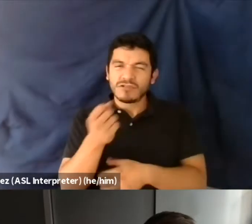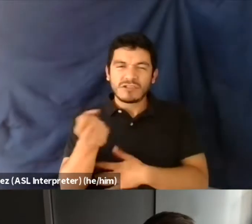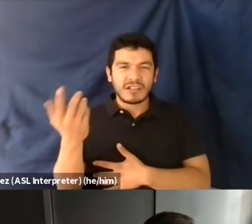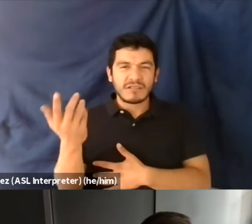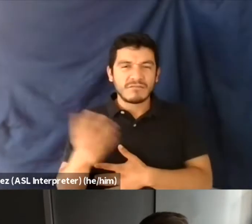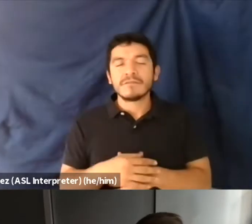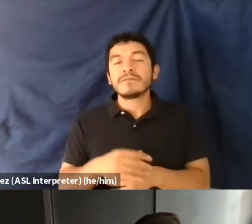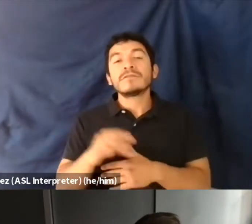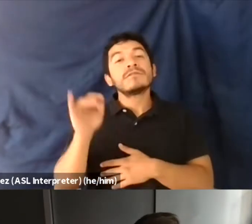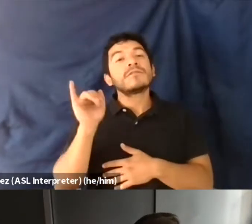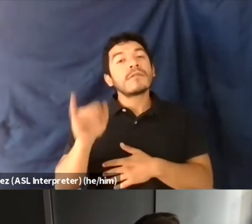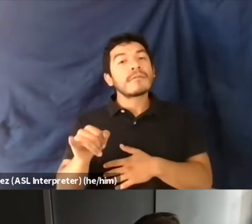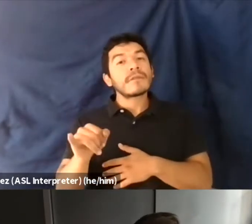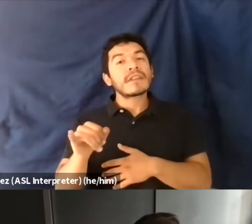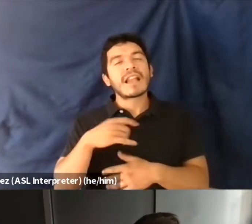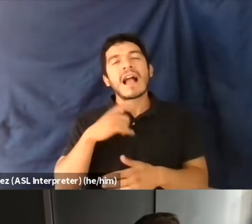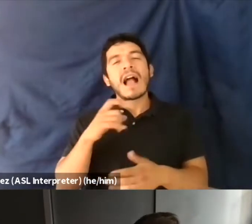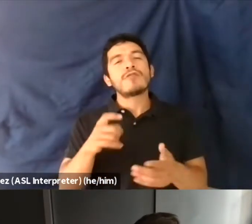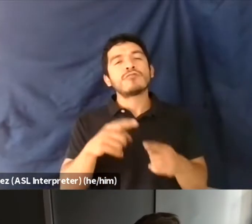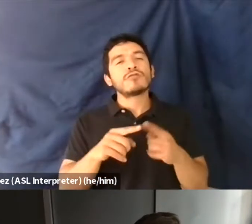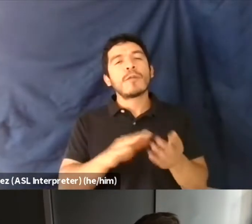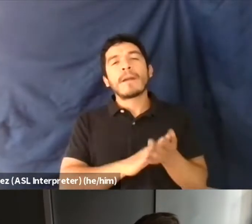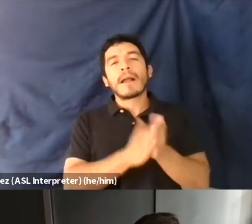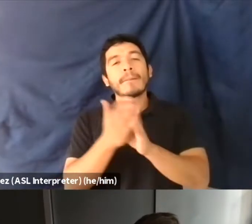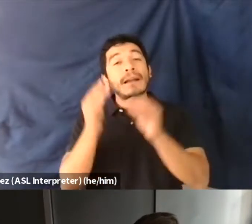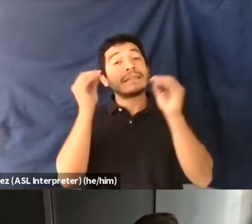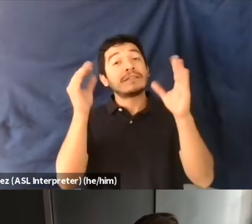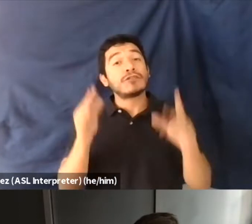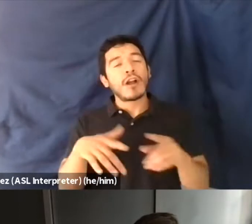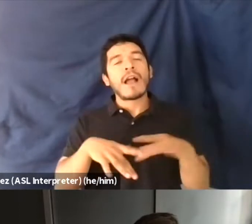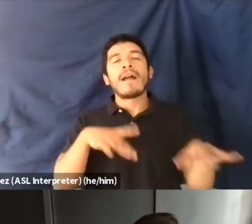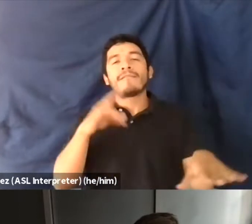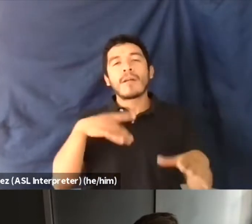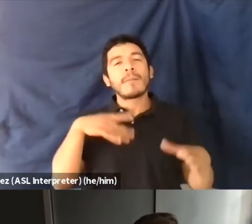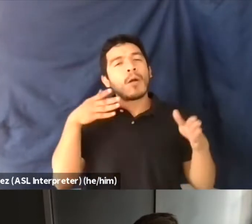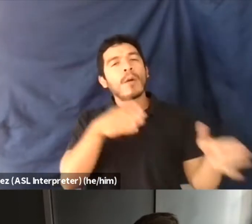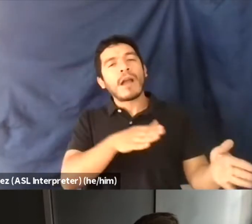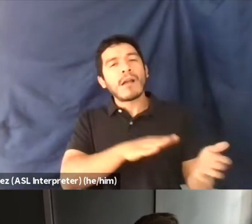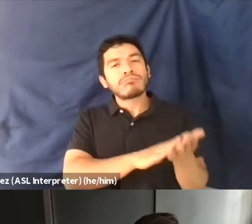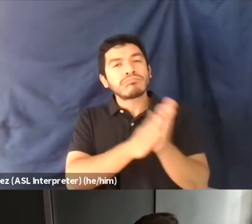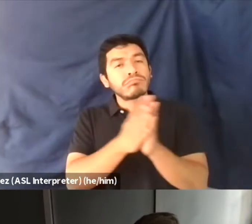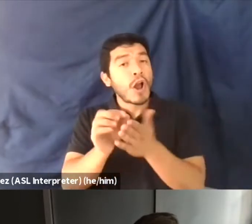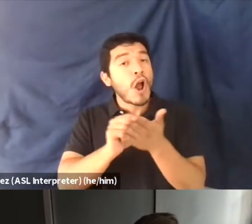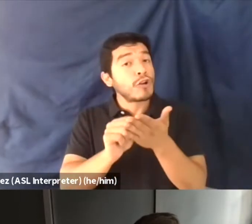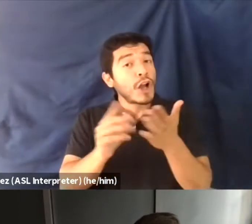So I went to school to be a teacher and then found my way into writing. And then, you know, was obsessed with Lady Gaga